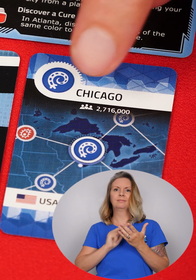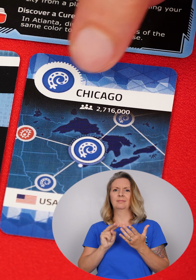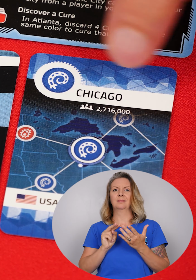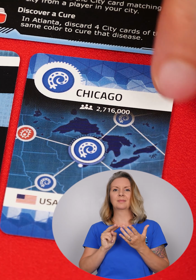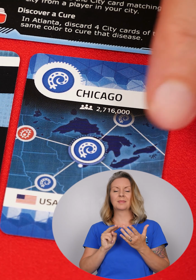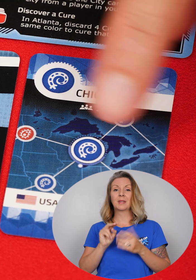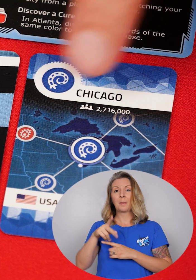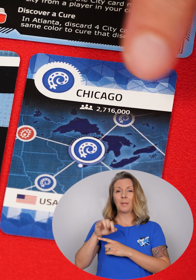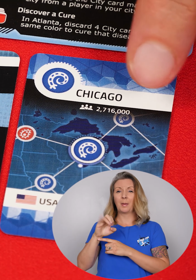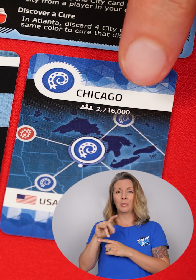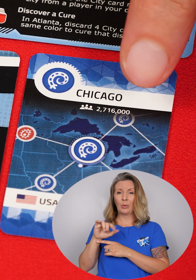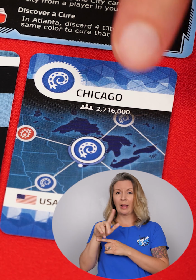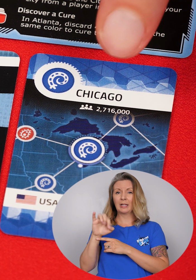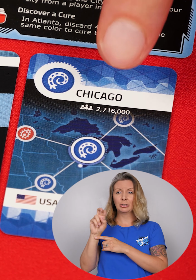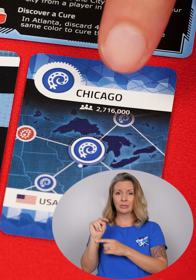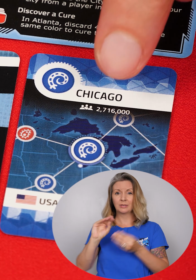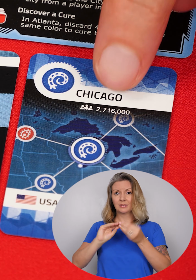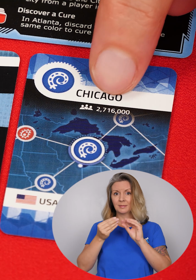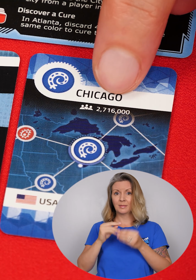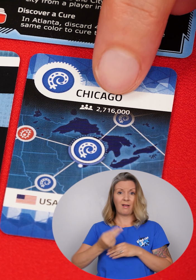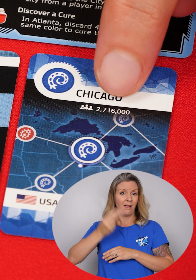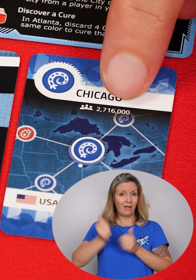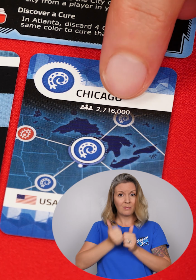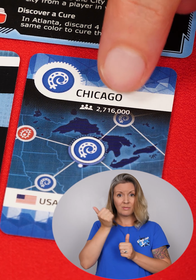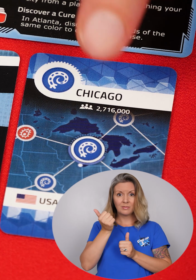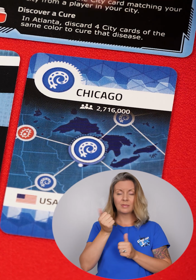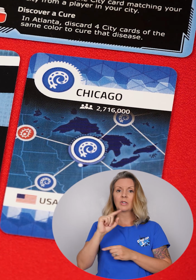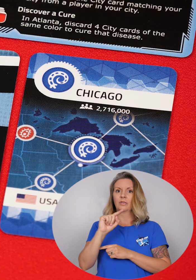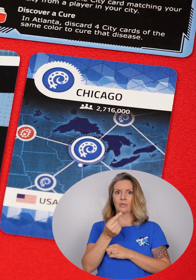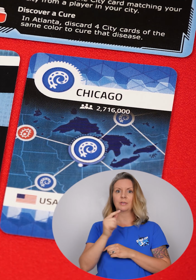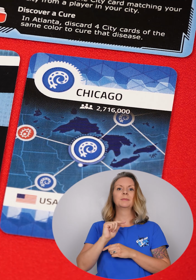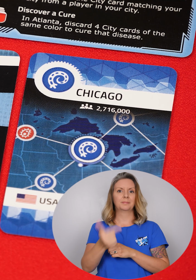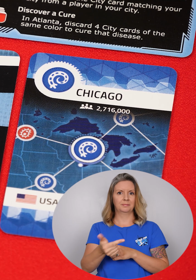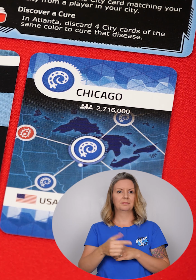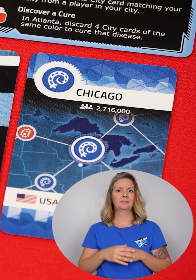these population values. And whoever has the highest number, will take the first turn of